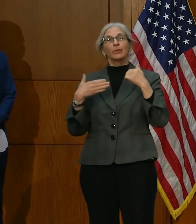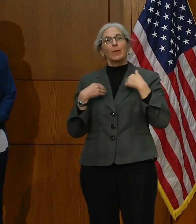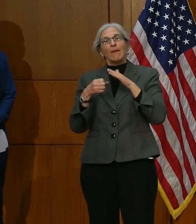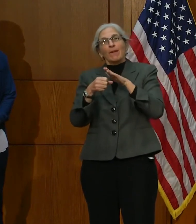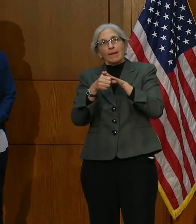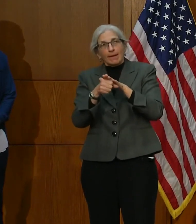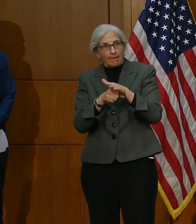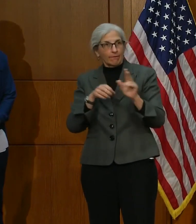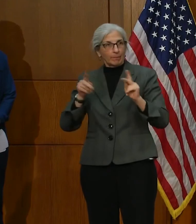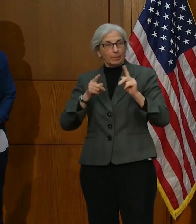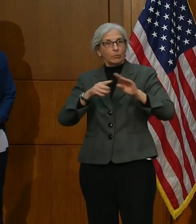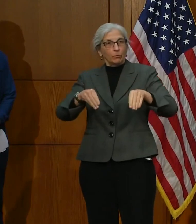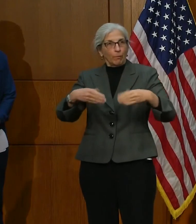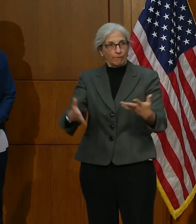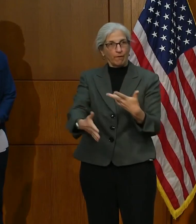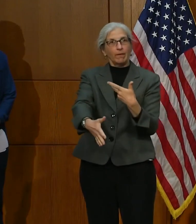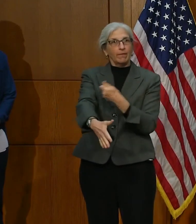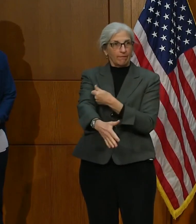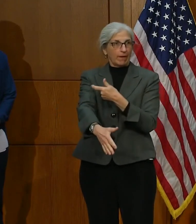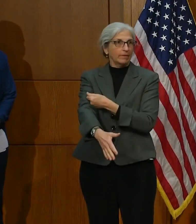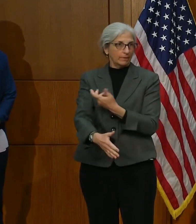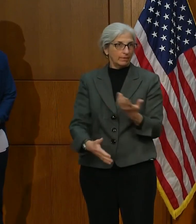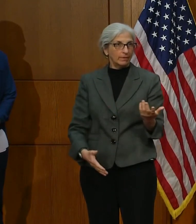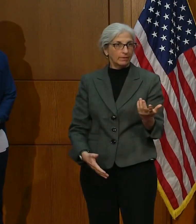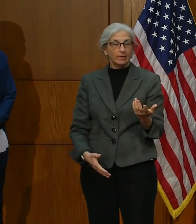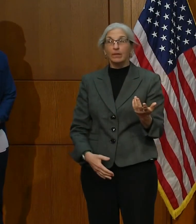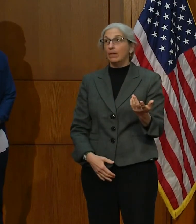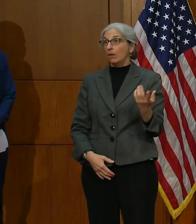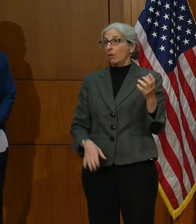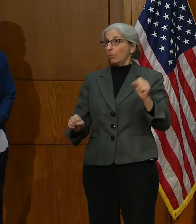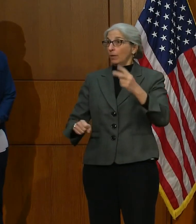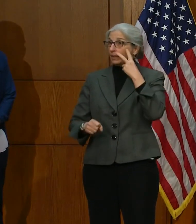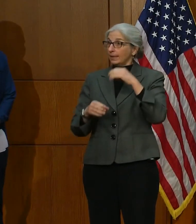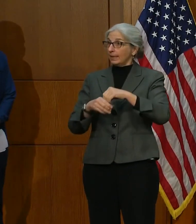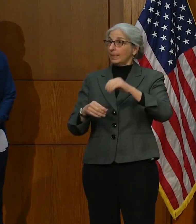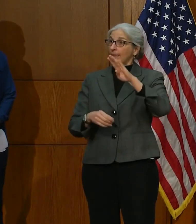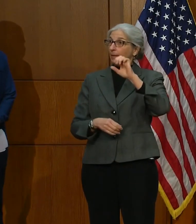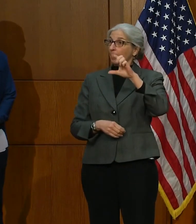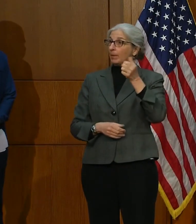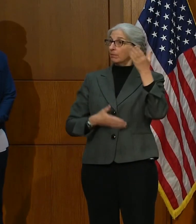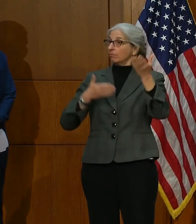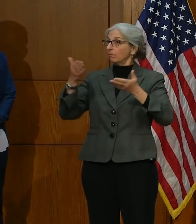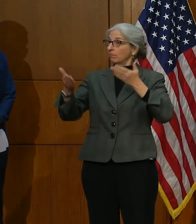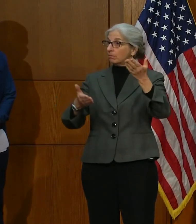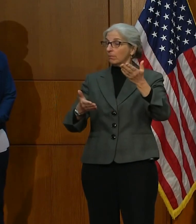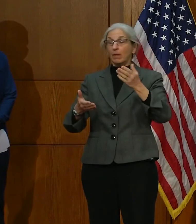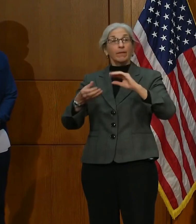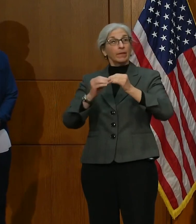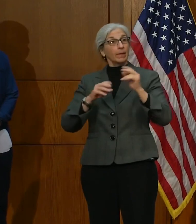GENERAL ASSEMBLY TO MAKE THE NUMBER AND SUPPLY OF VACCINATORS. MUCH MUCH MORE